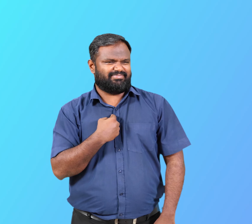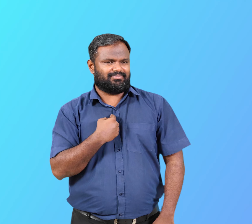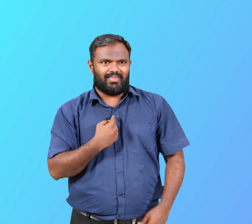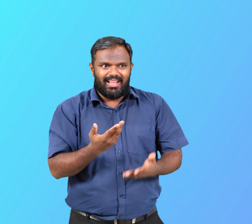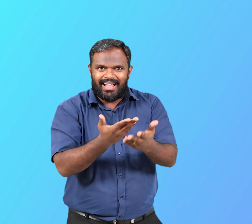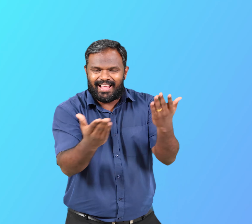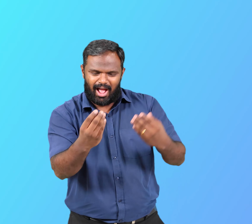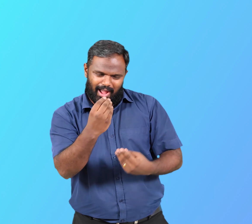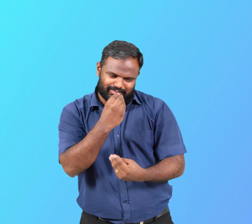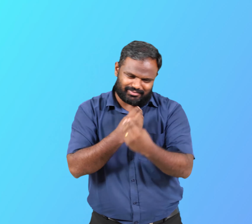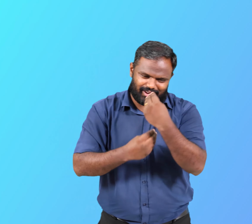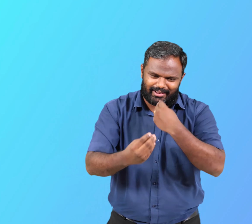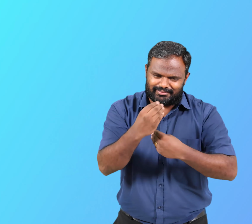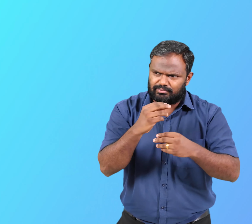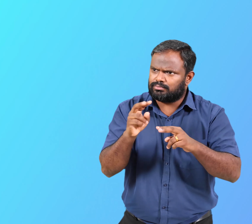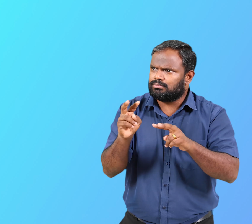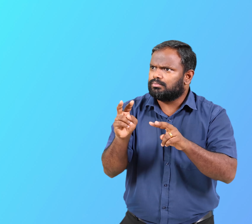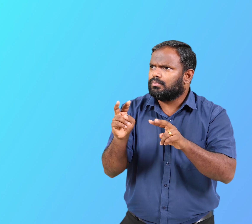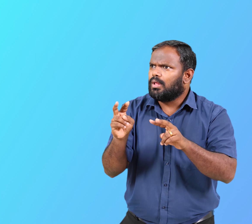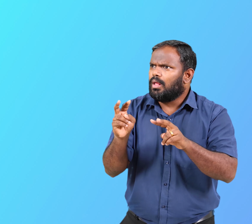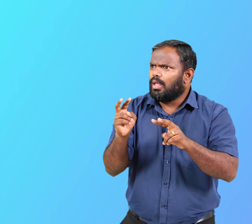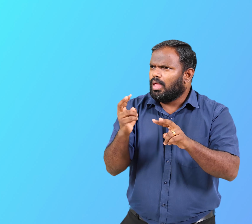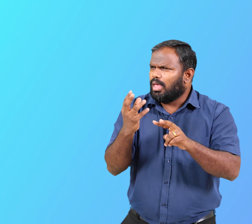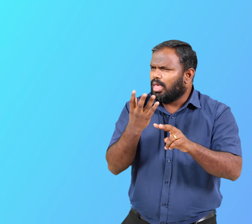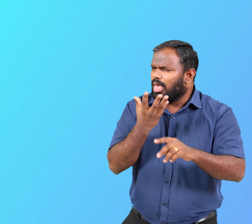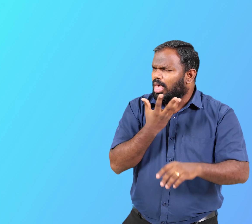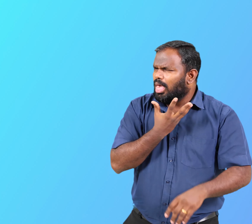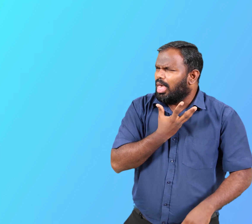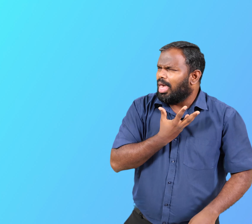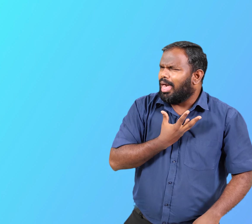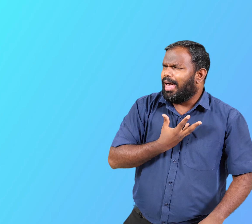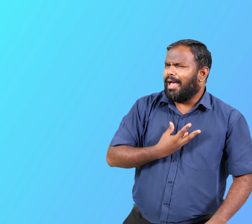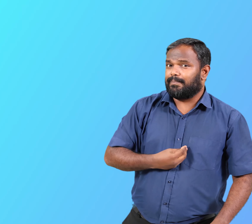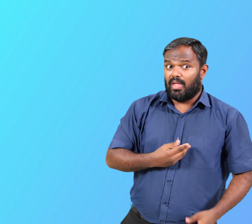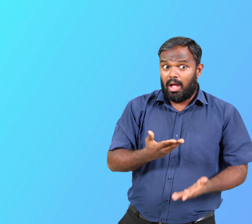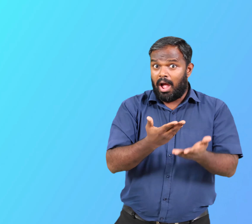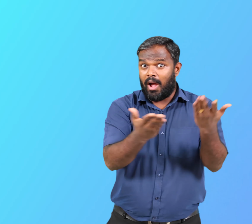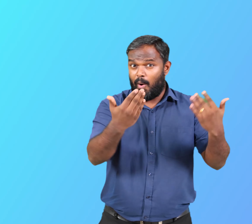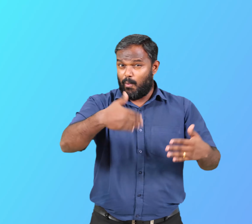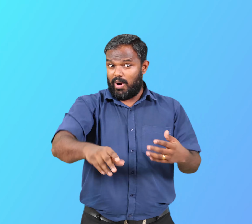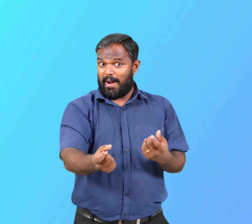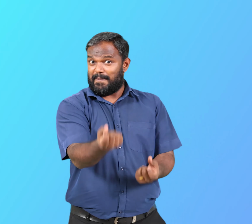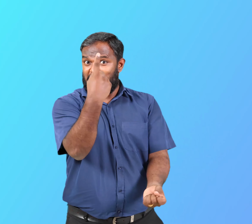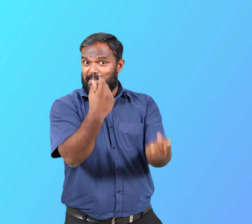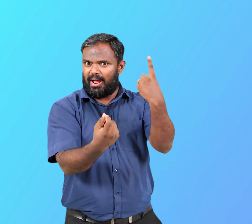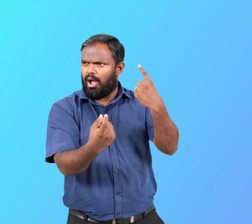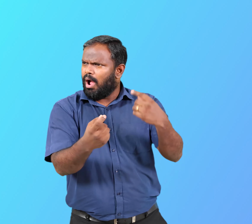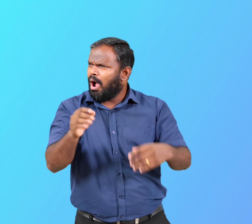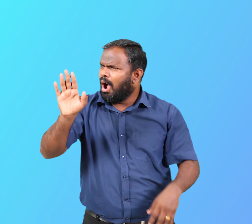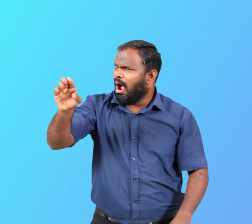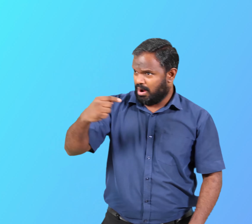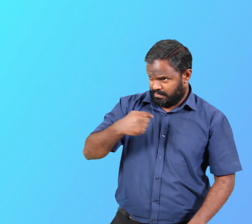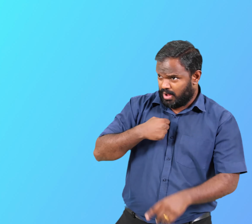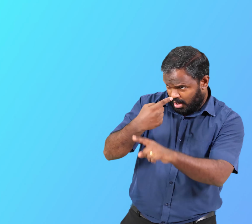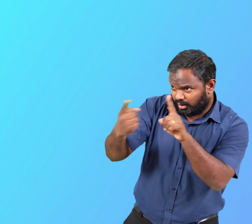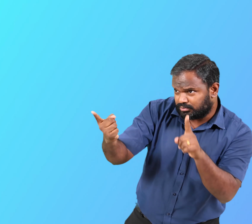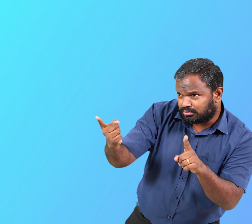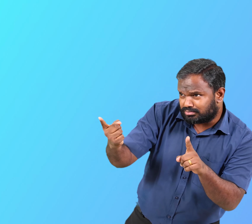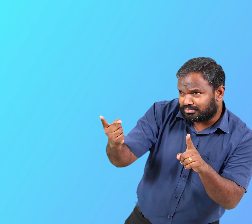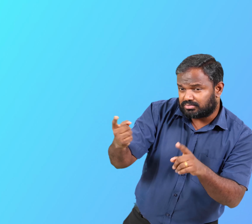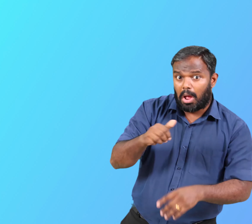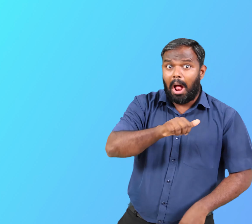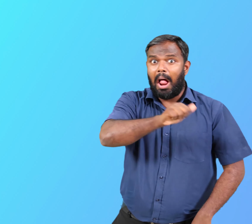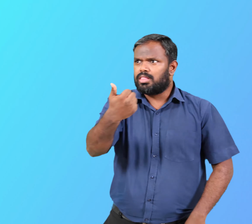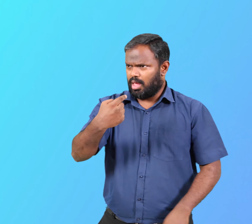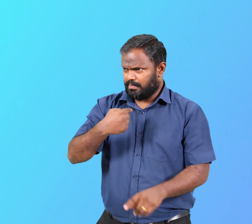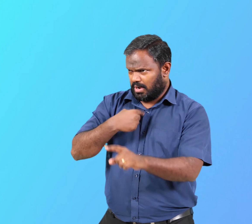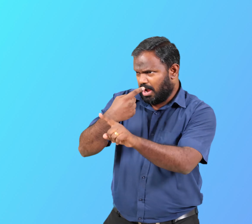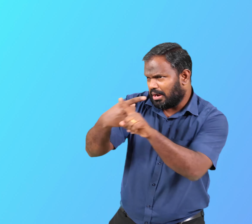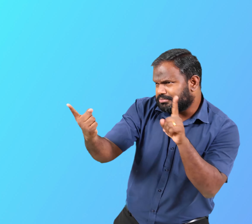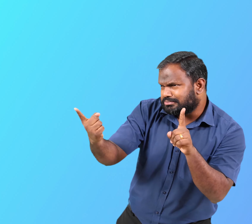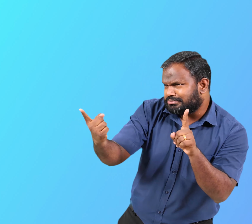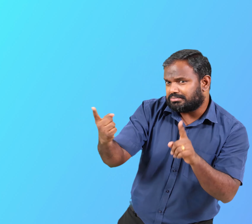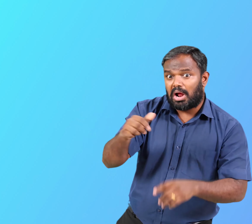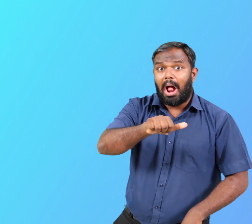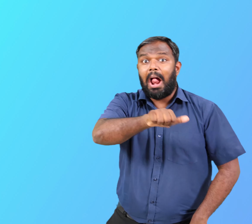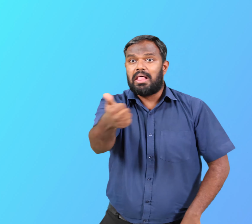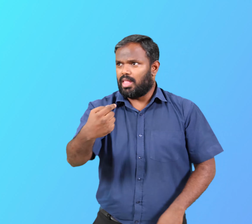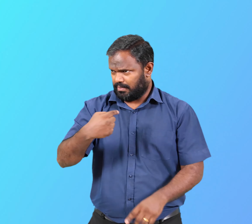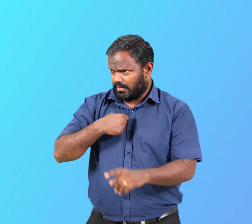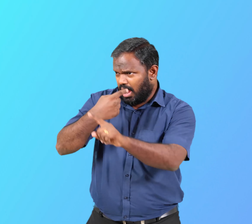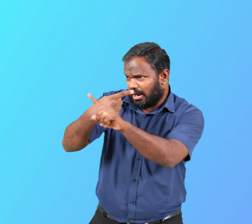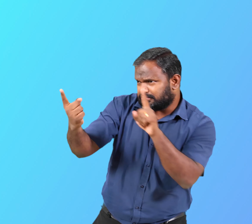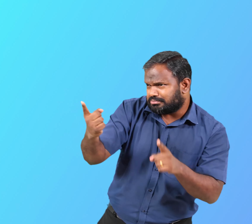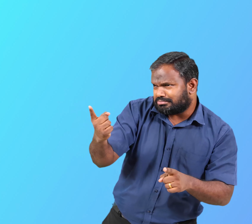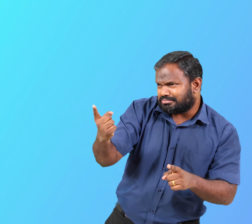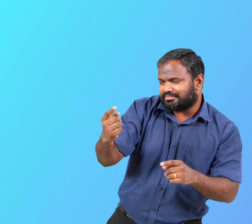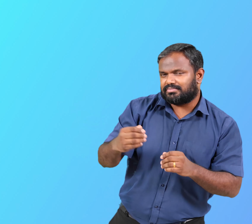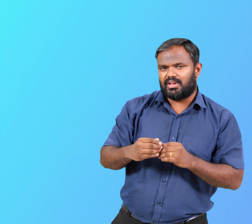The followers were very sad to hear this. Each one said, “Lord, surely I am not the one!”